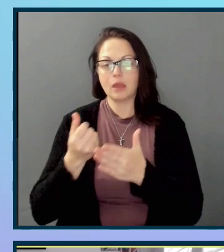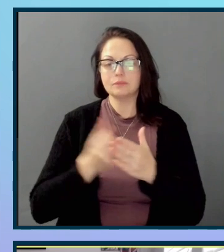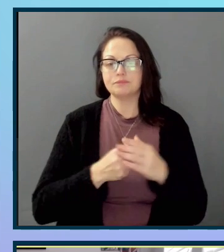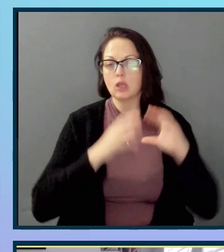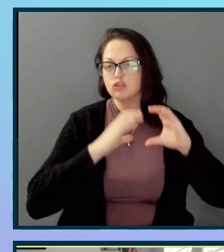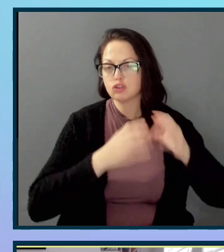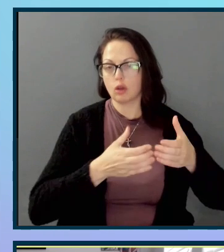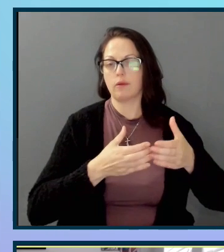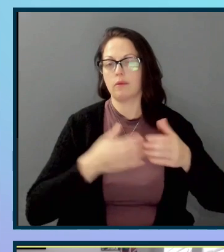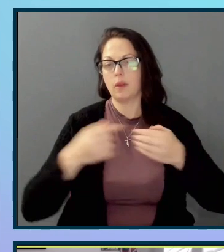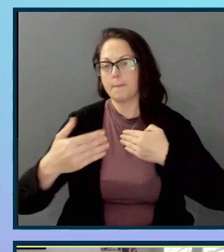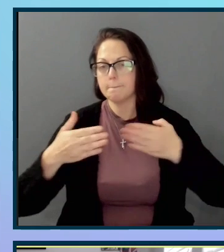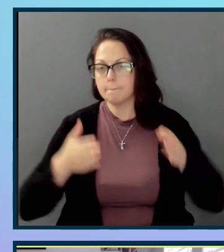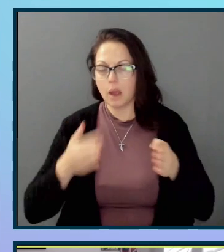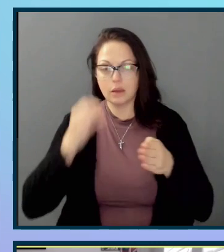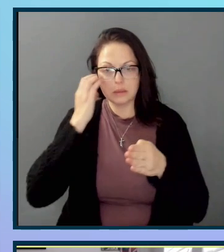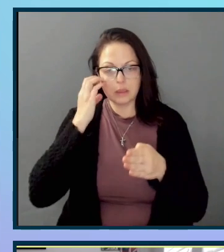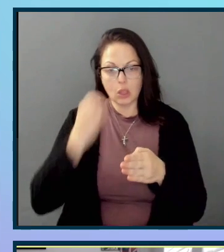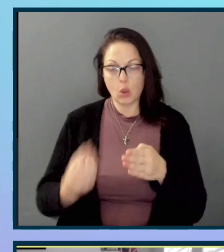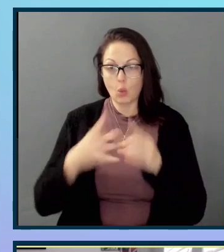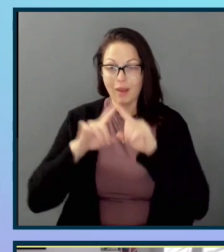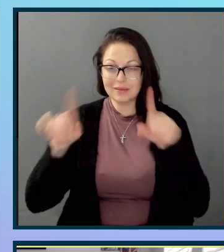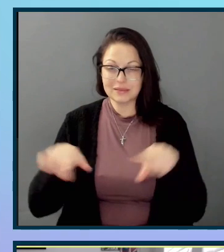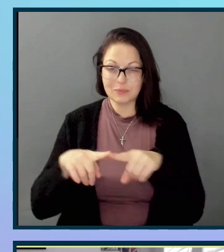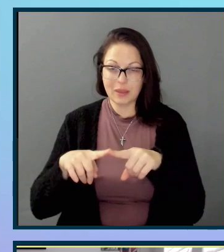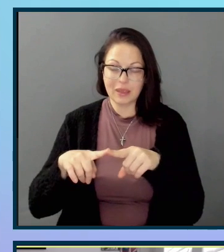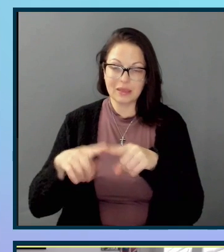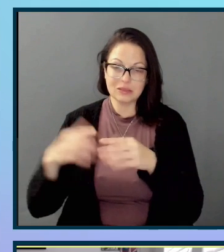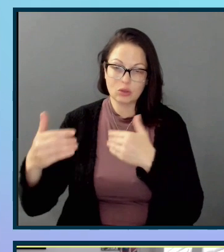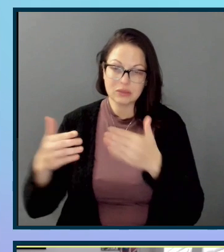white space, containers, your headers, your semantic markup.